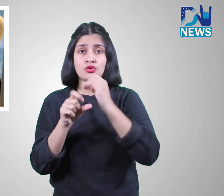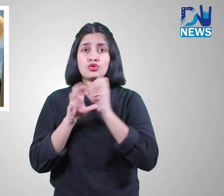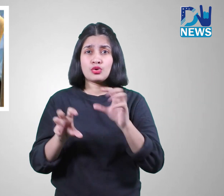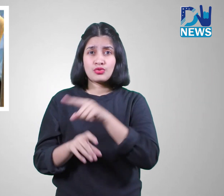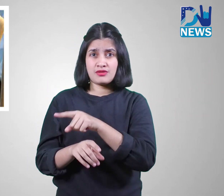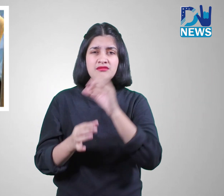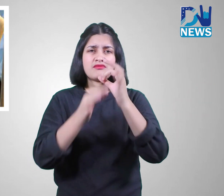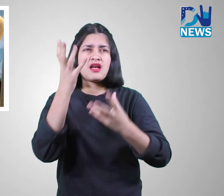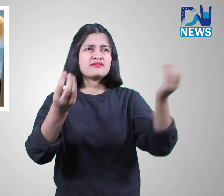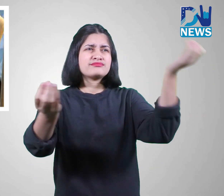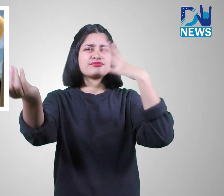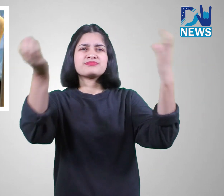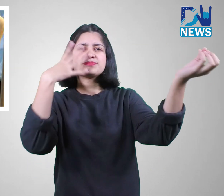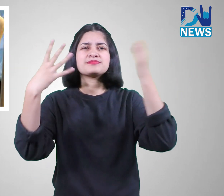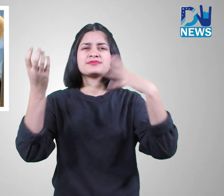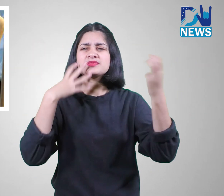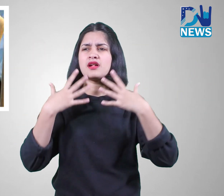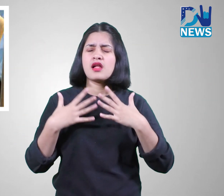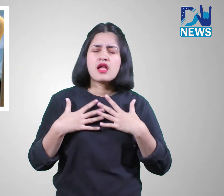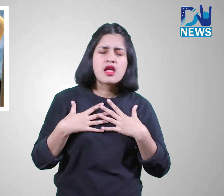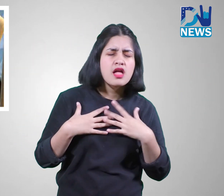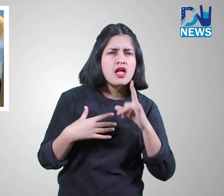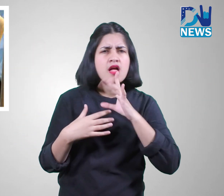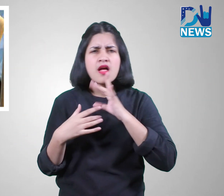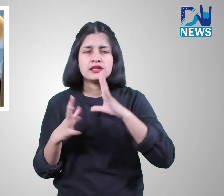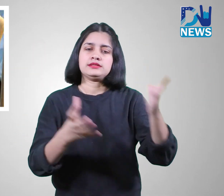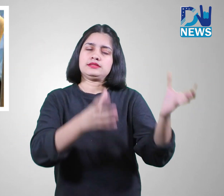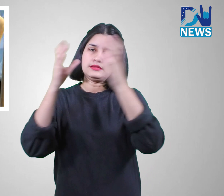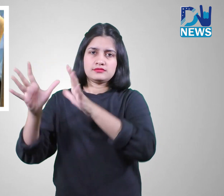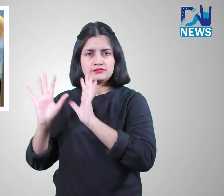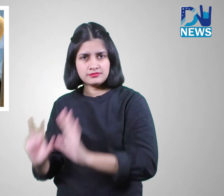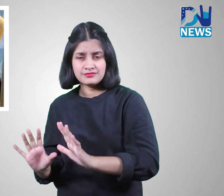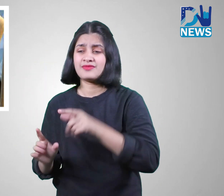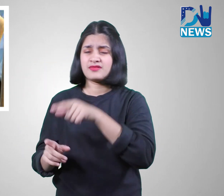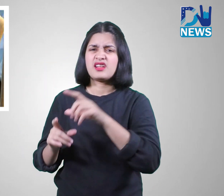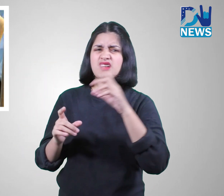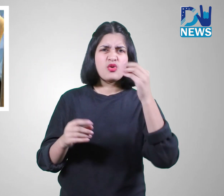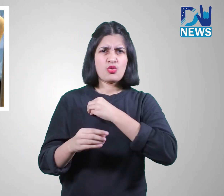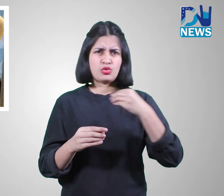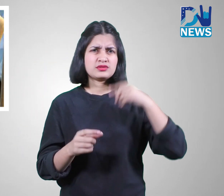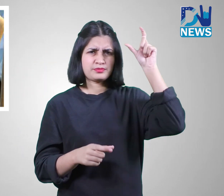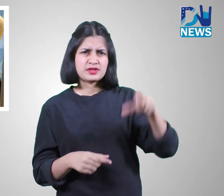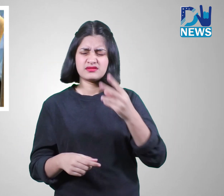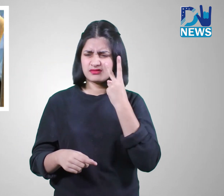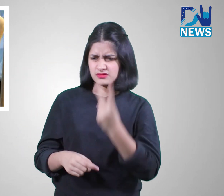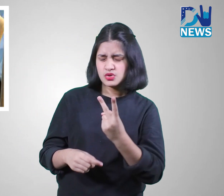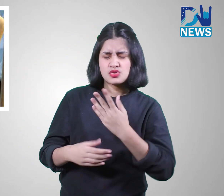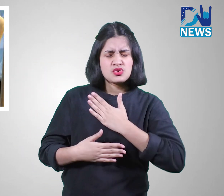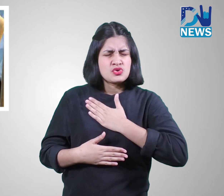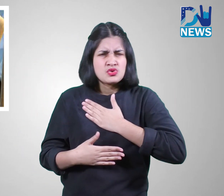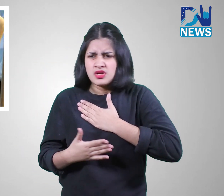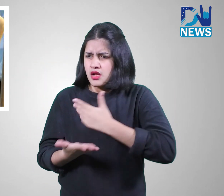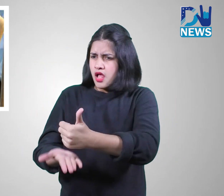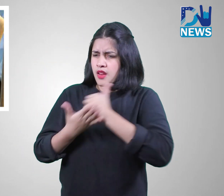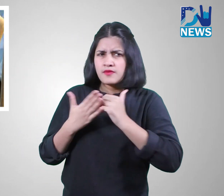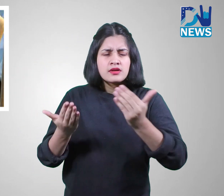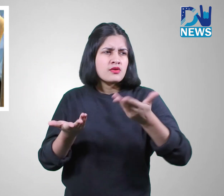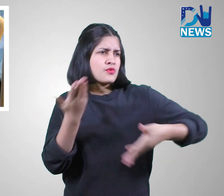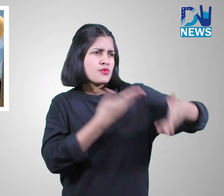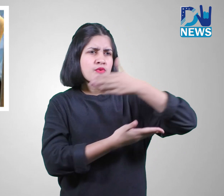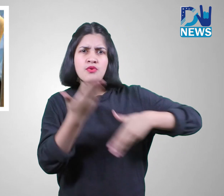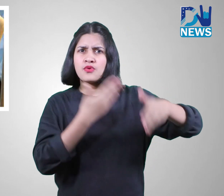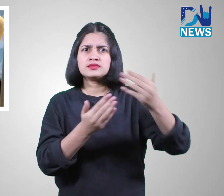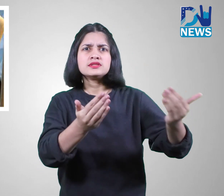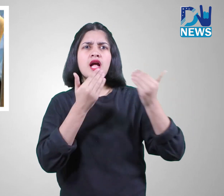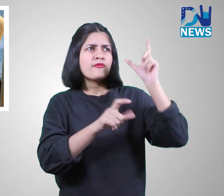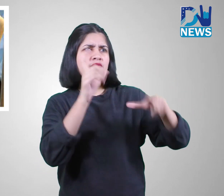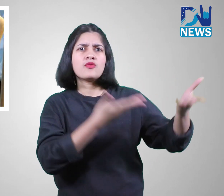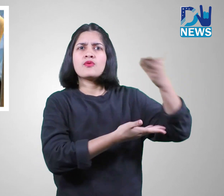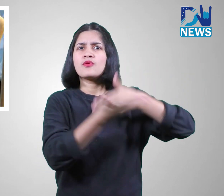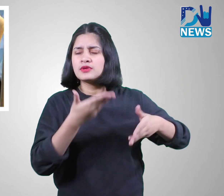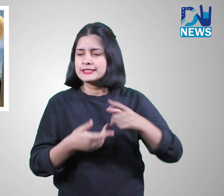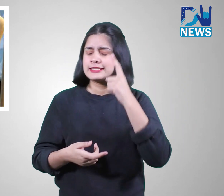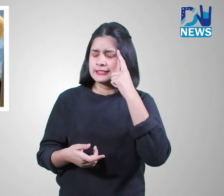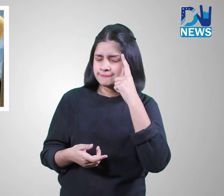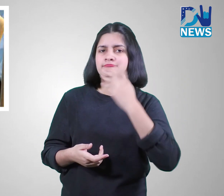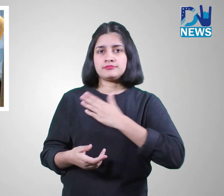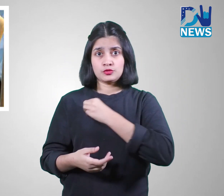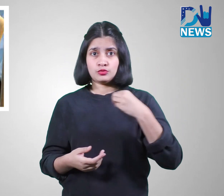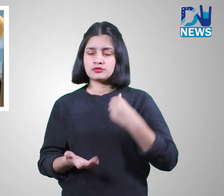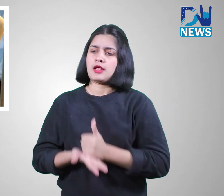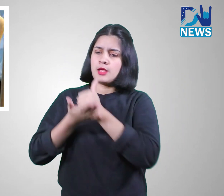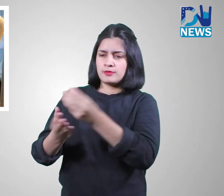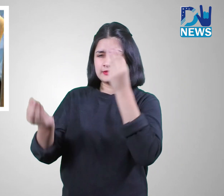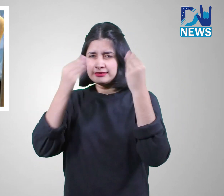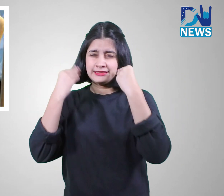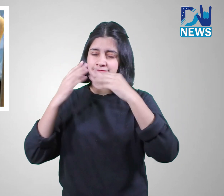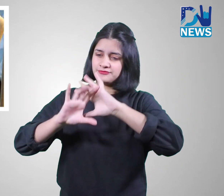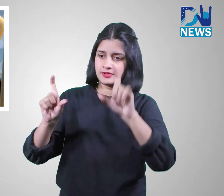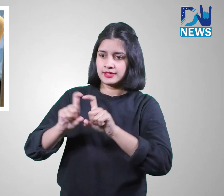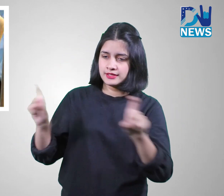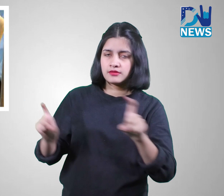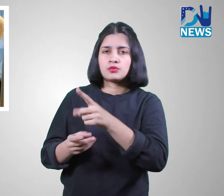The dog got several burns on face and doctors did first aid to it and covered the burns with bandaids and the dog recovered from the severe burns after some time .